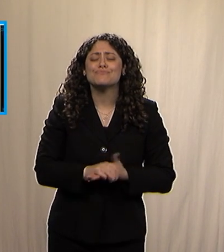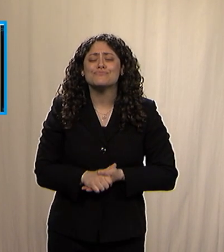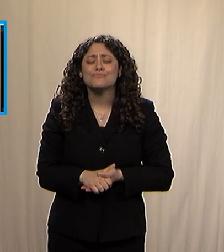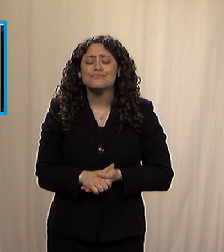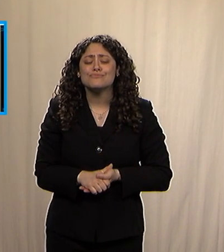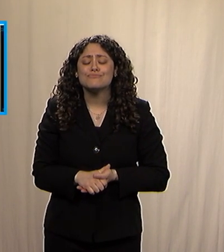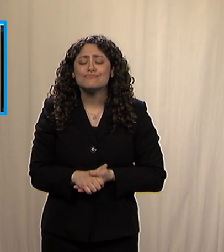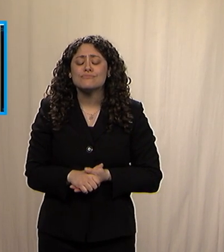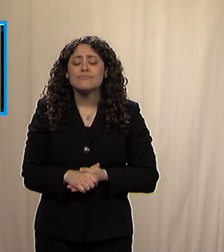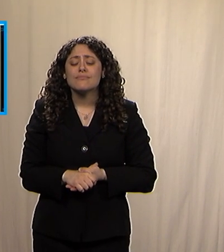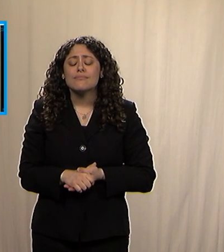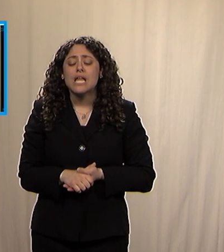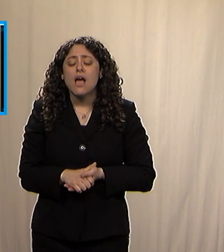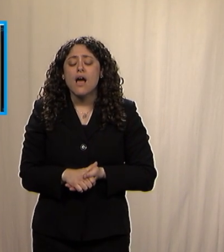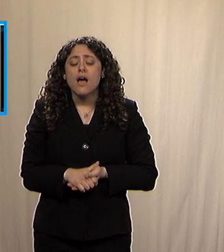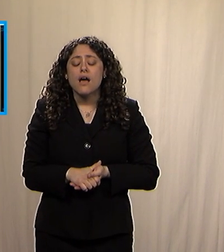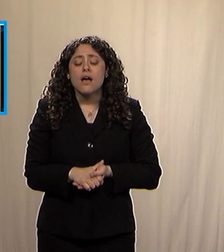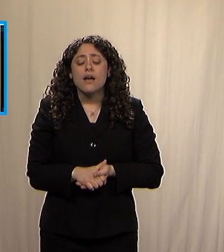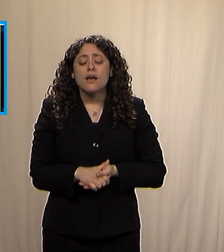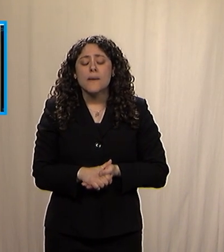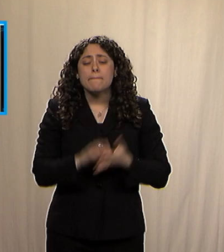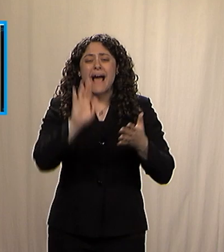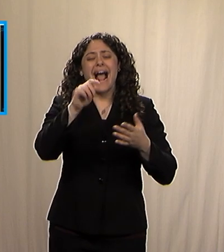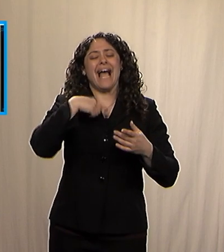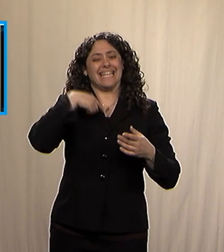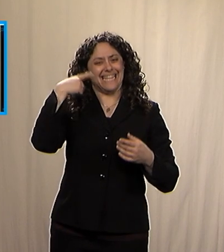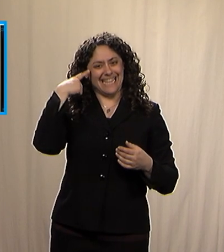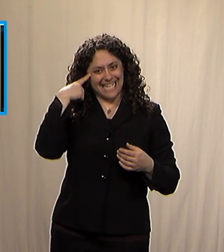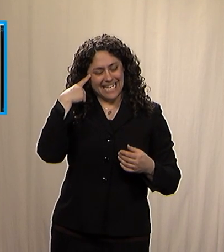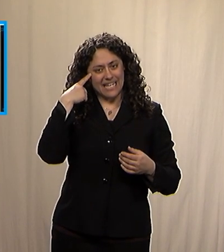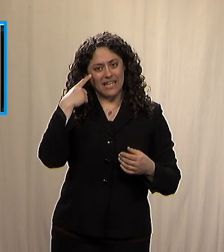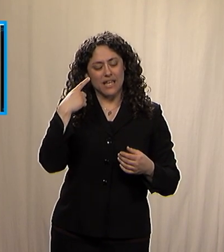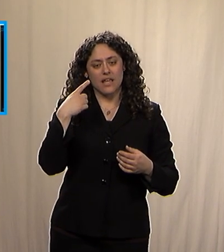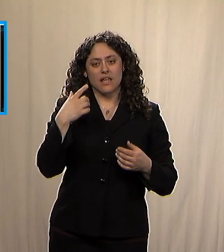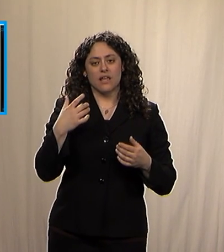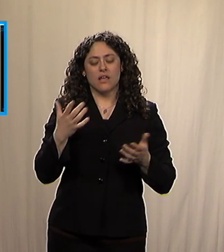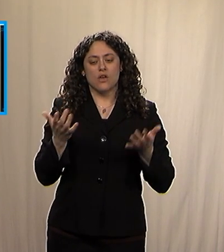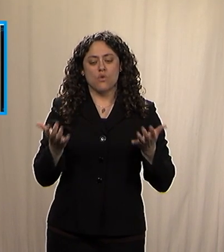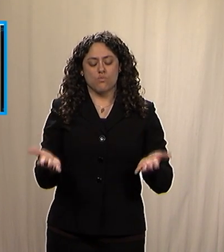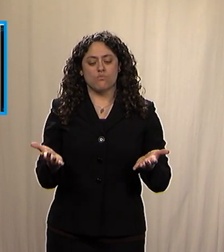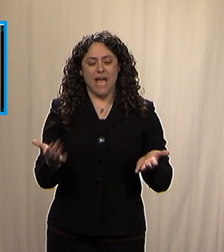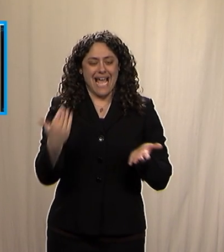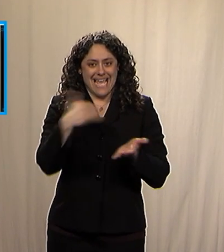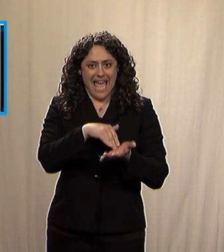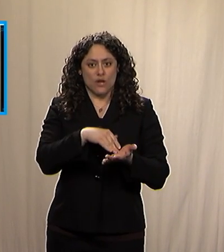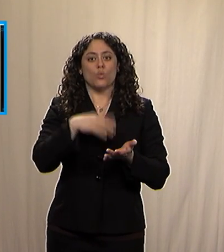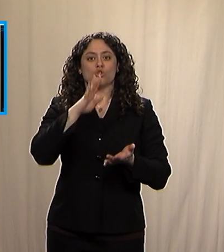I think again, a lot of what we're talking about is using our intuition and our knowledge